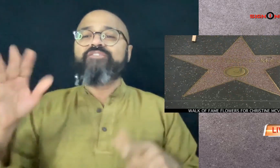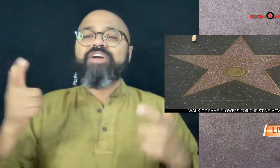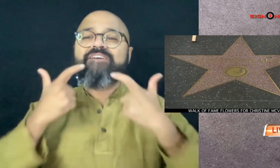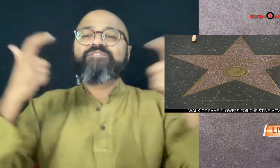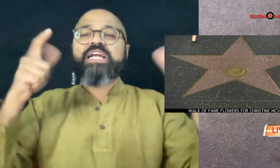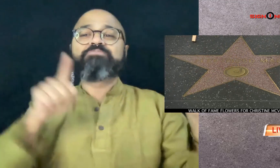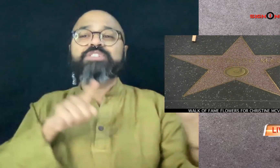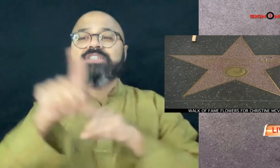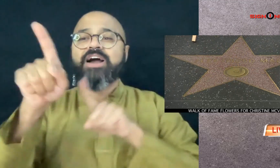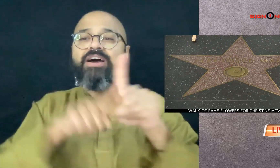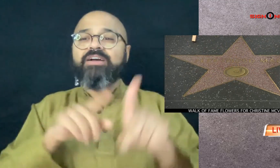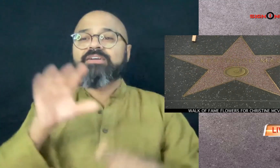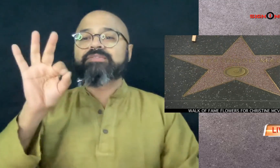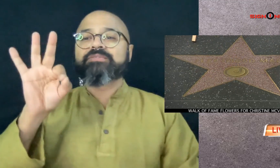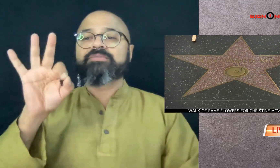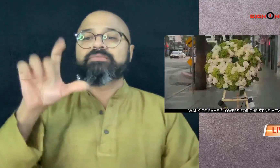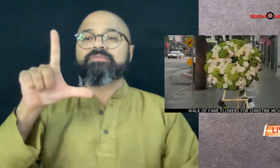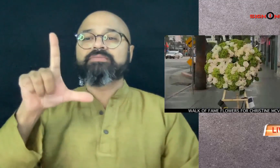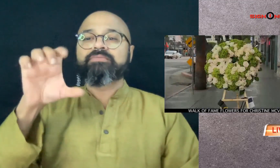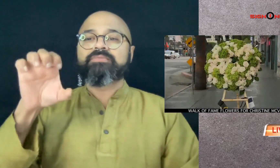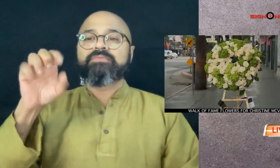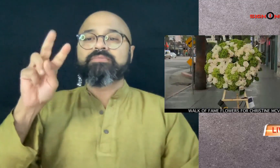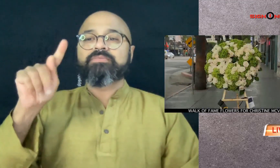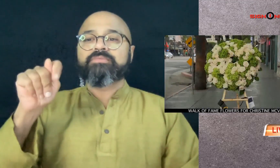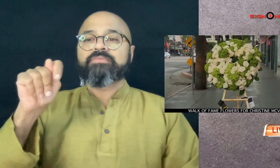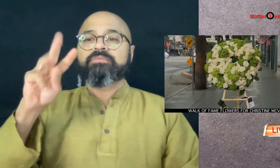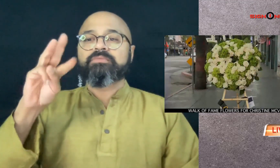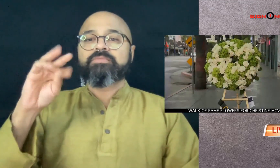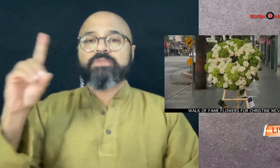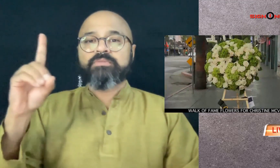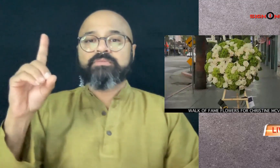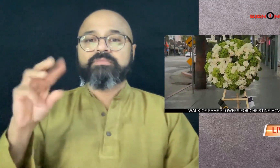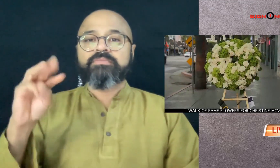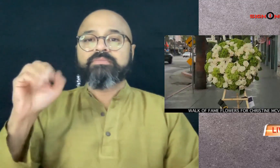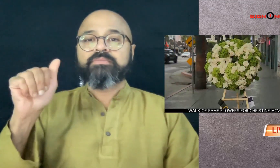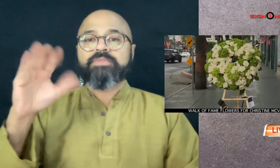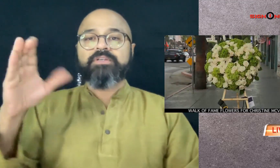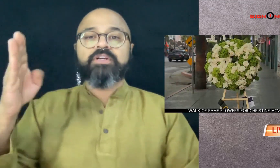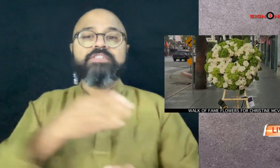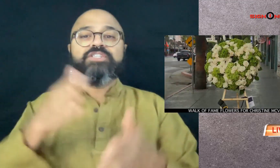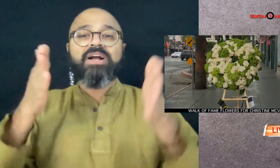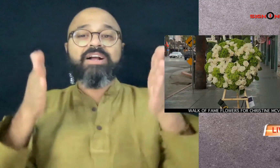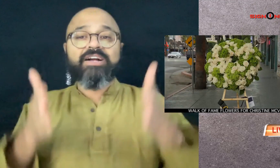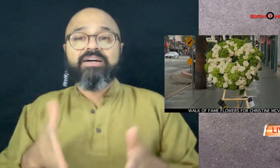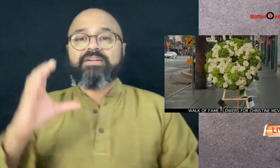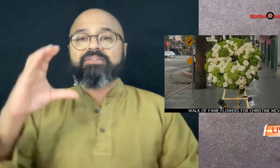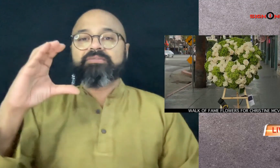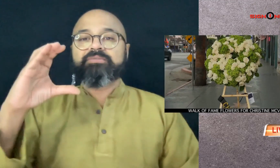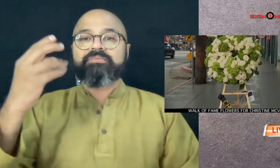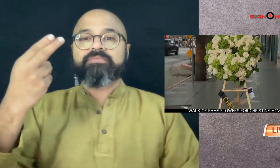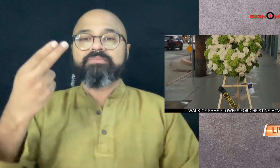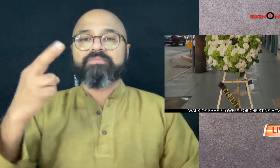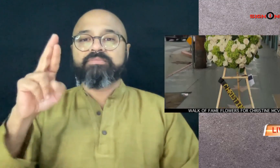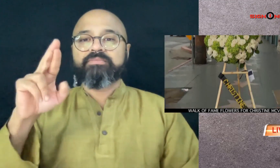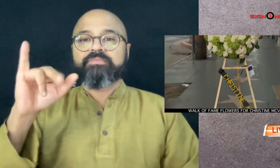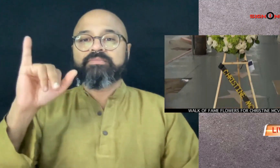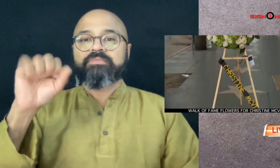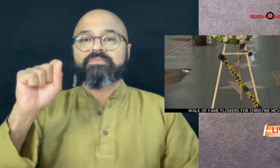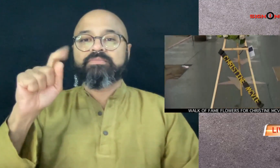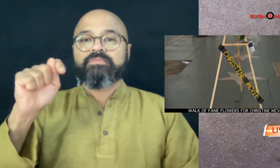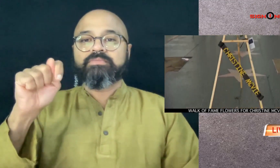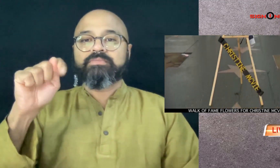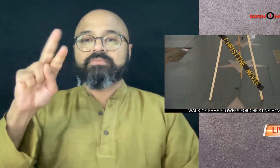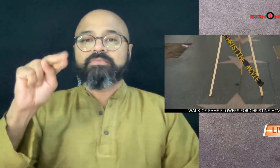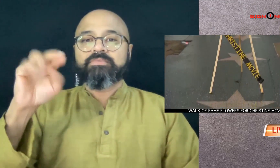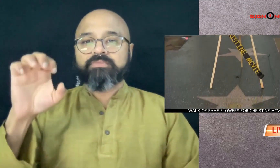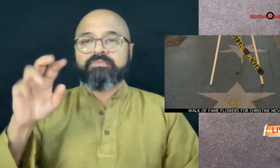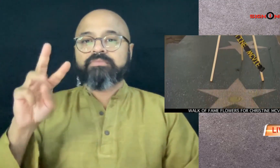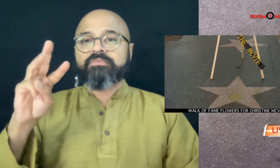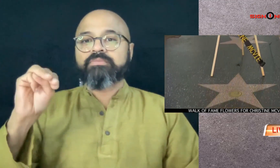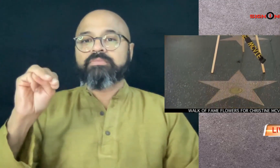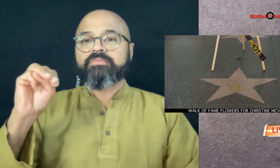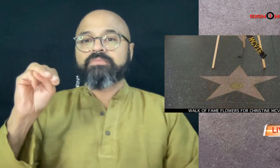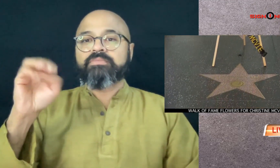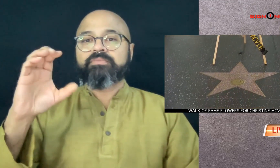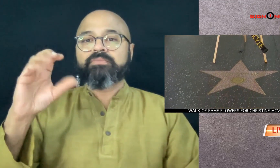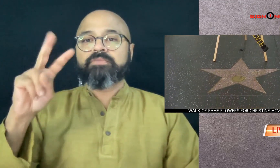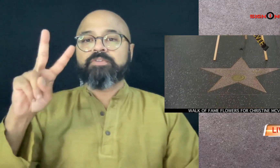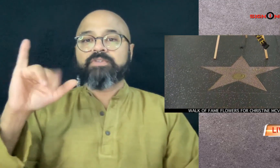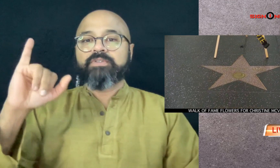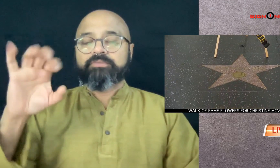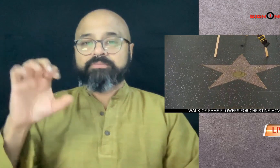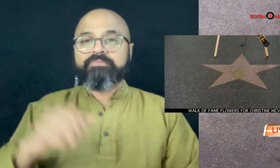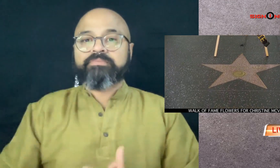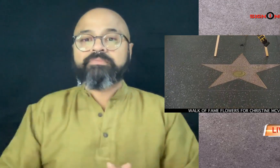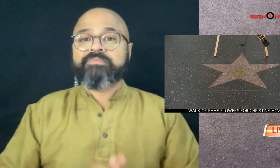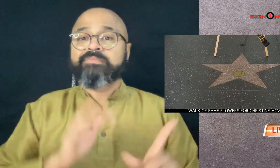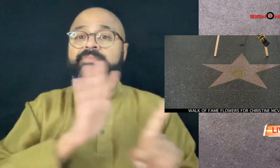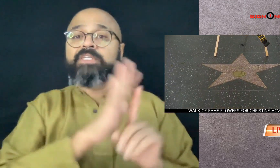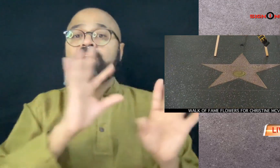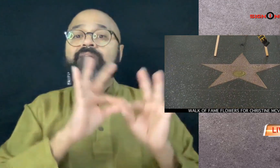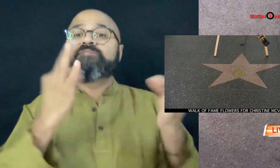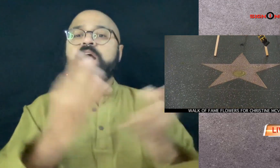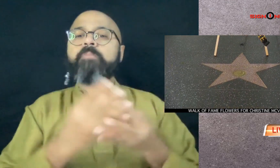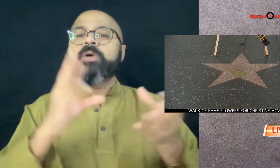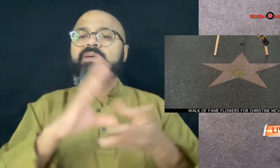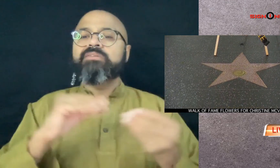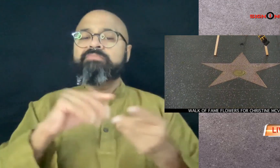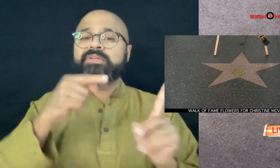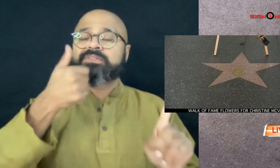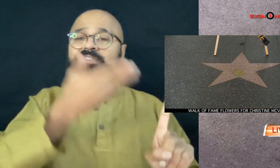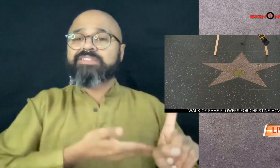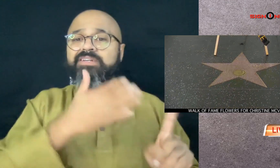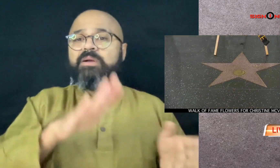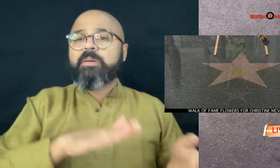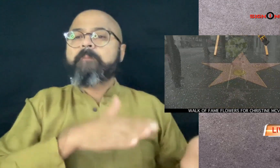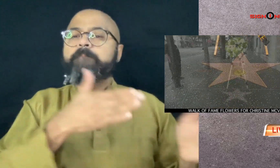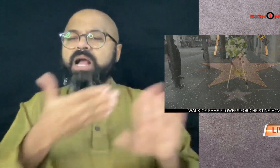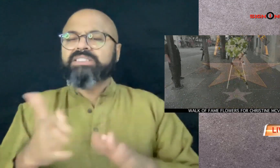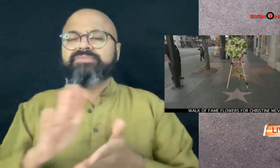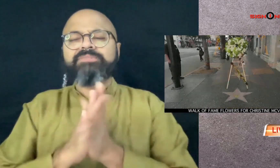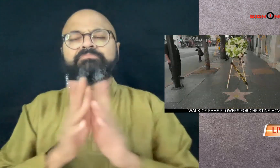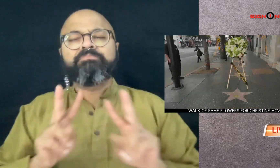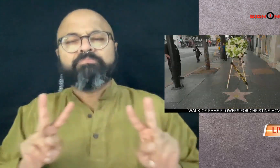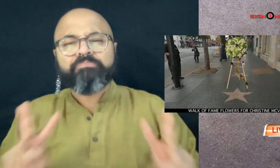of fame star for Fleetwood Mac singer Christine McVie her family says she passed away peacefully